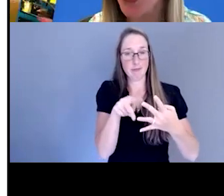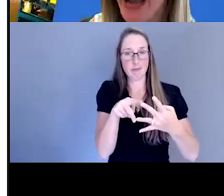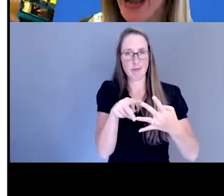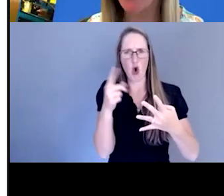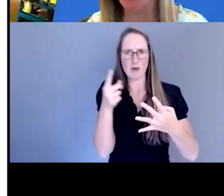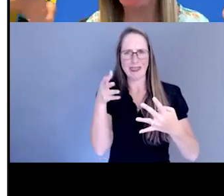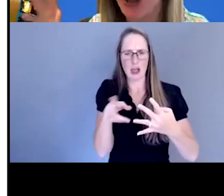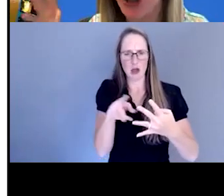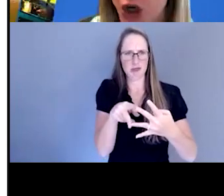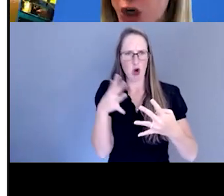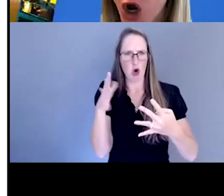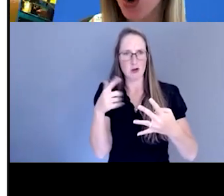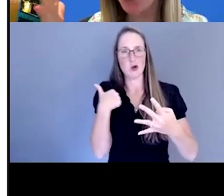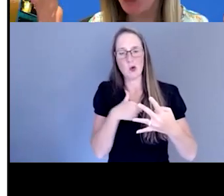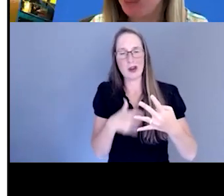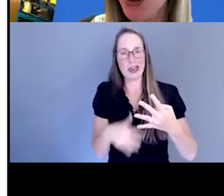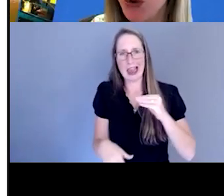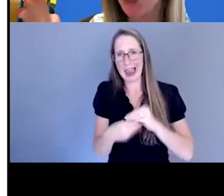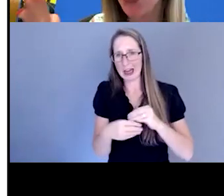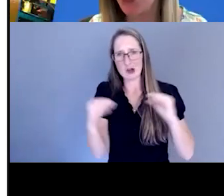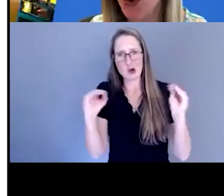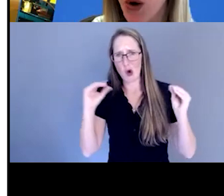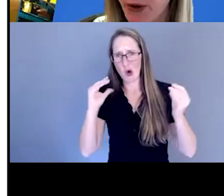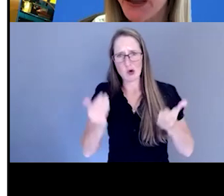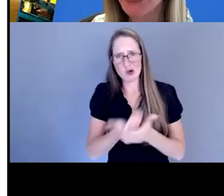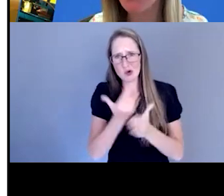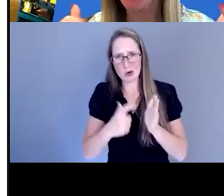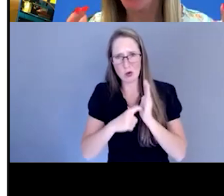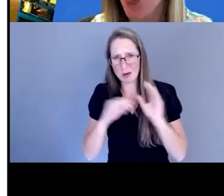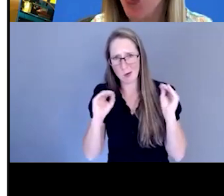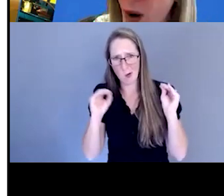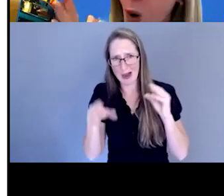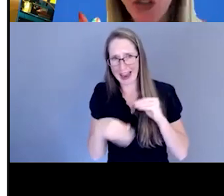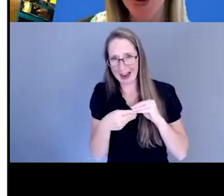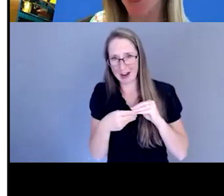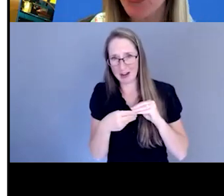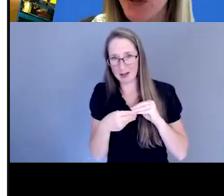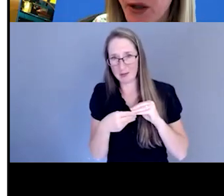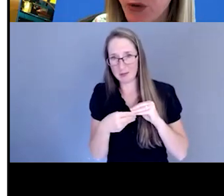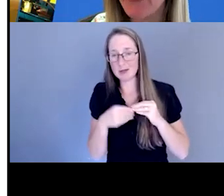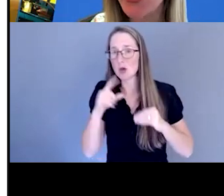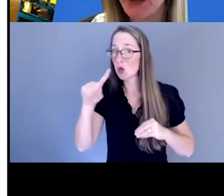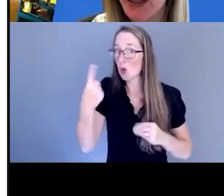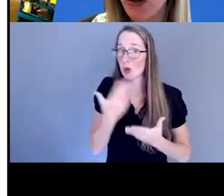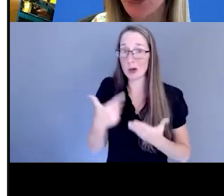we have added no new requirements. The only thing we have done here,